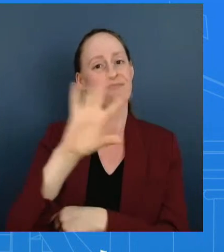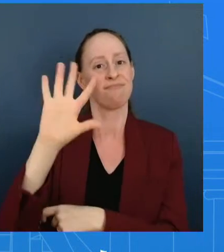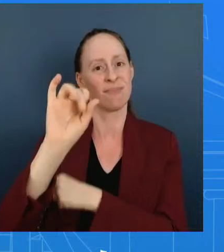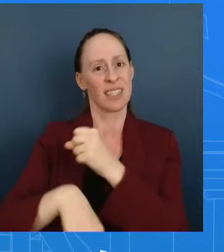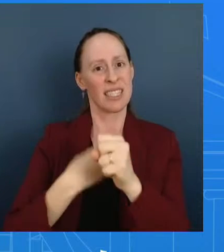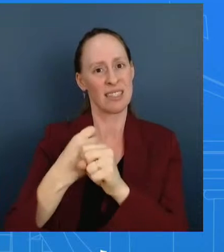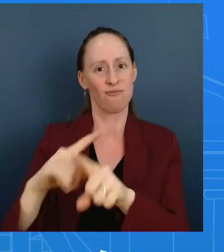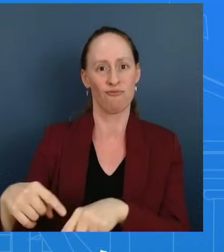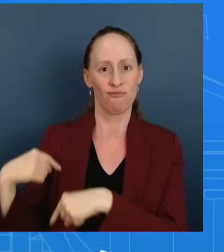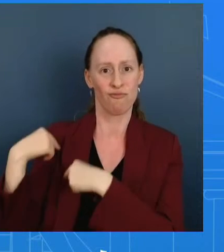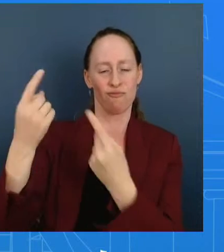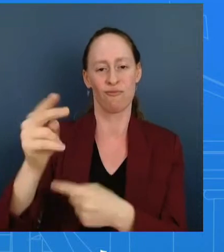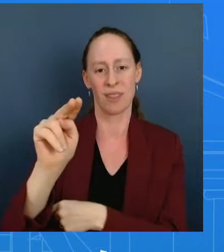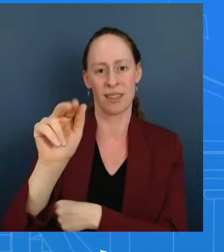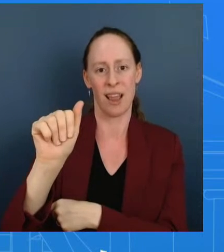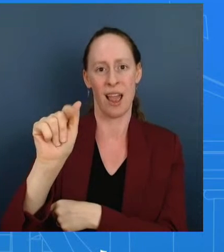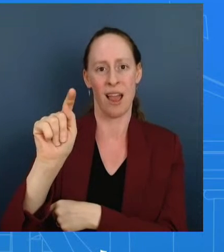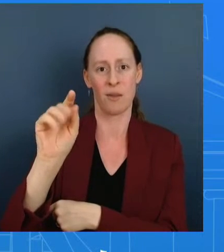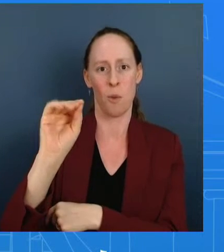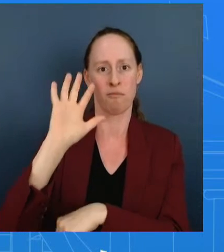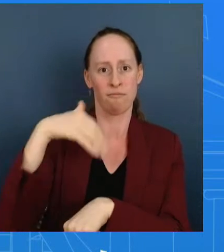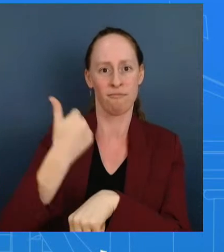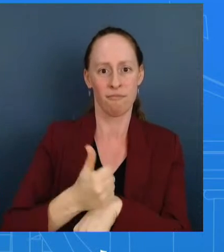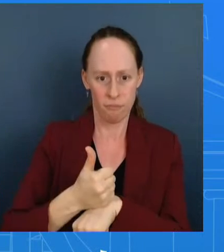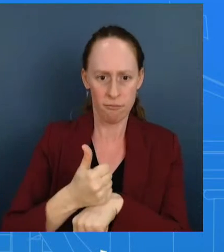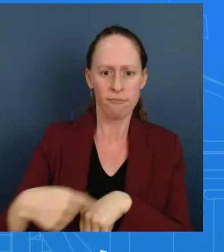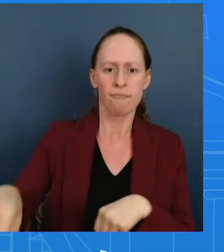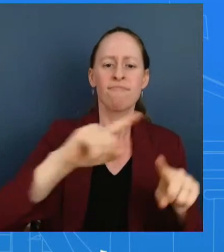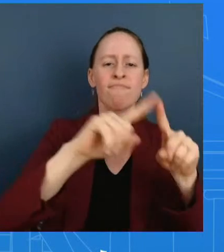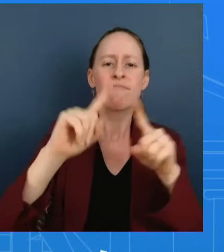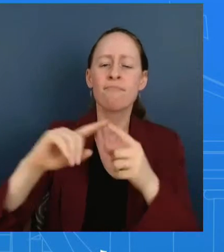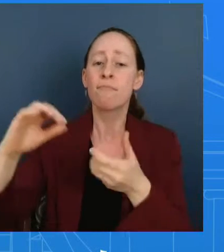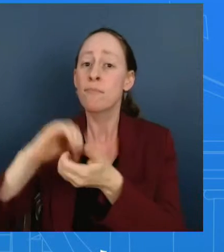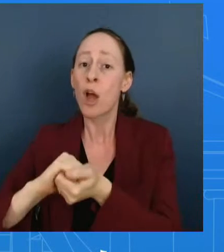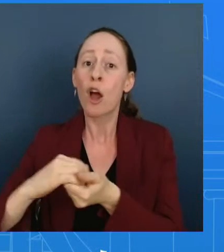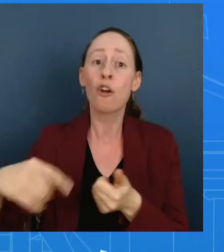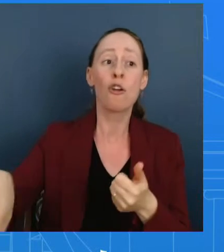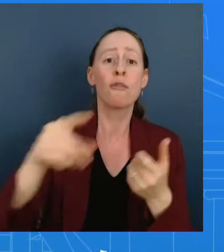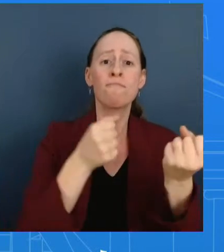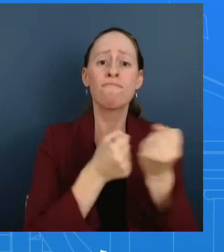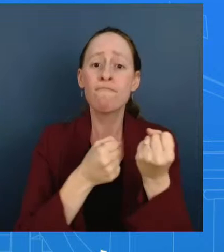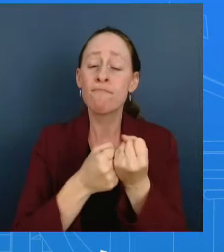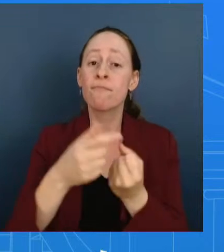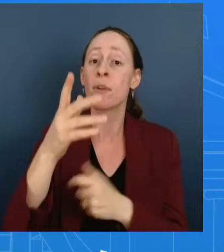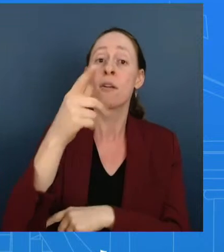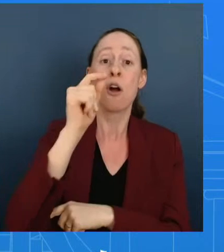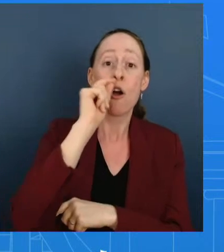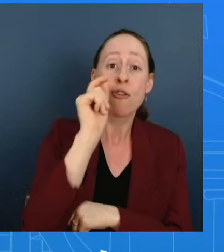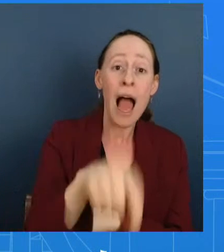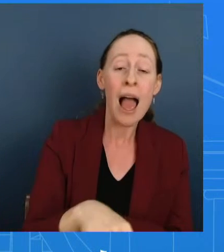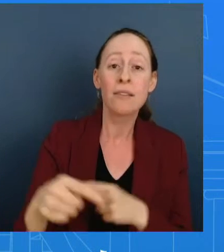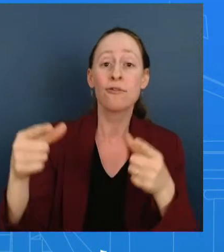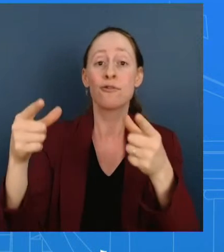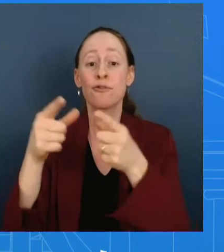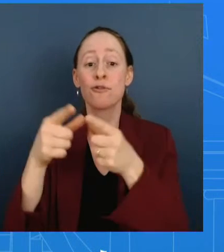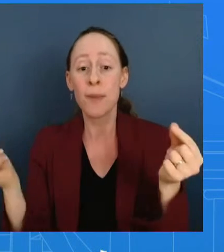as well as NATO partners, including Ukraine, Japan, New Zealand, and the Republic of Korea. Before we discuss the schedule,